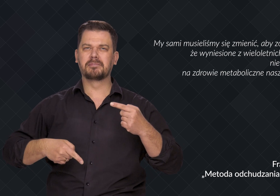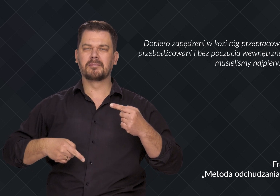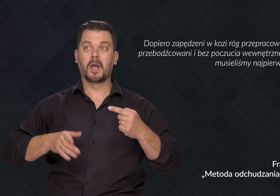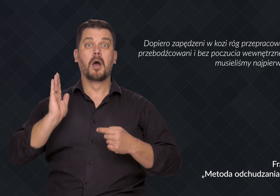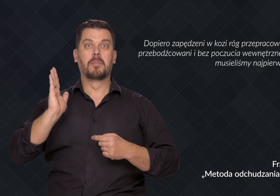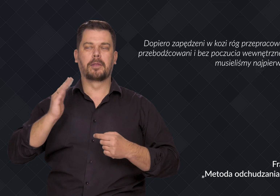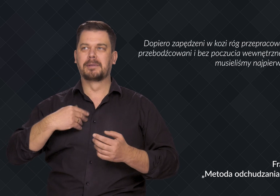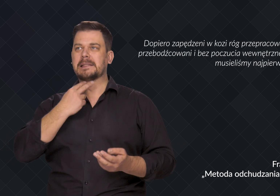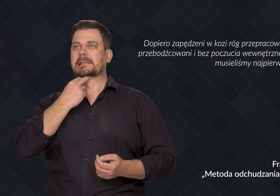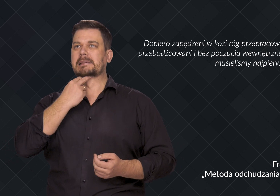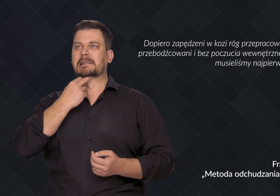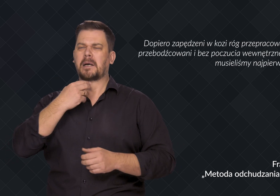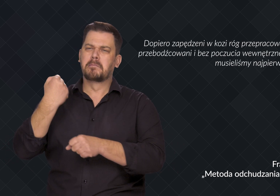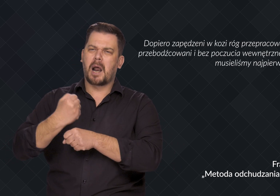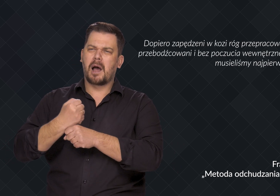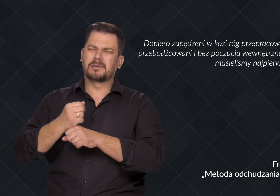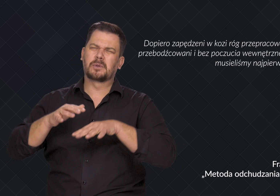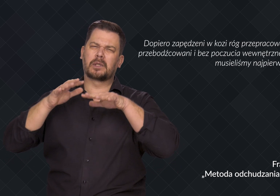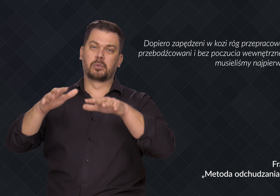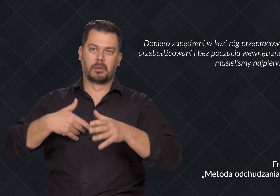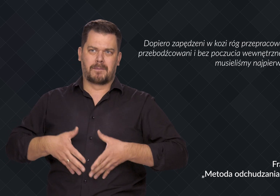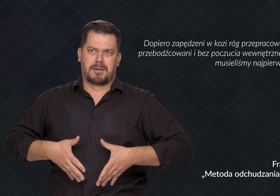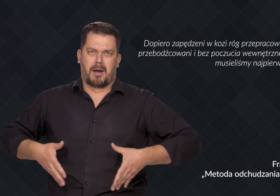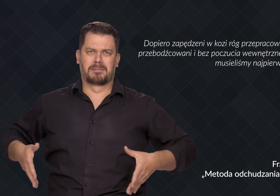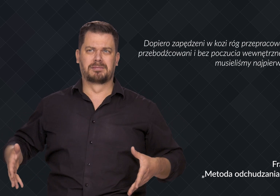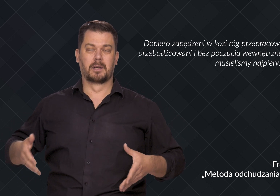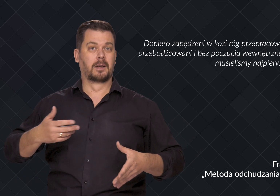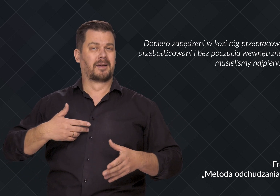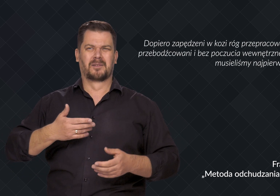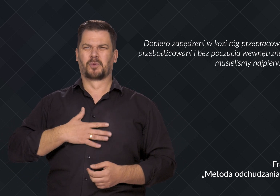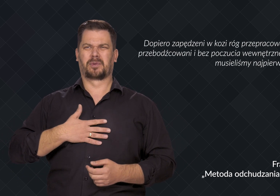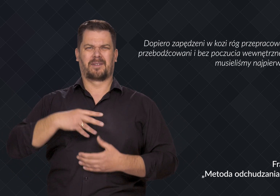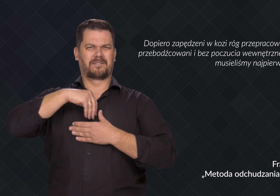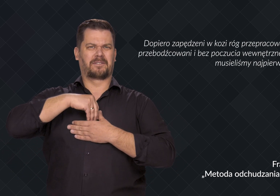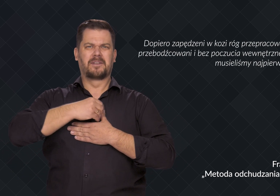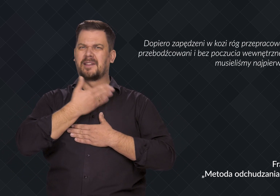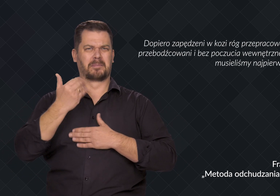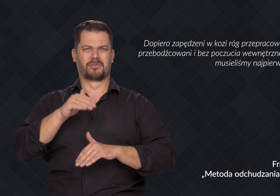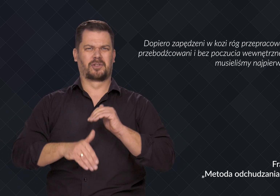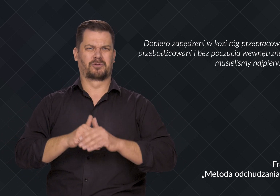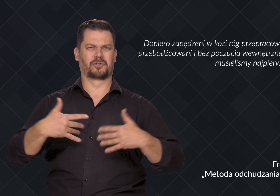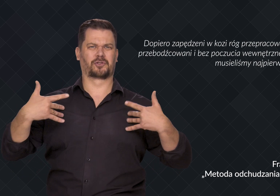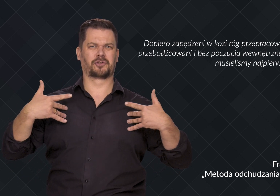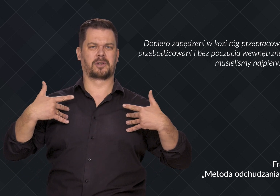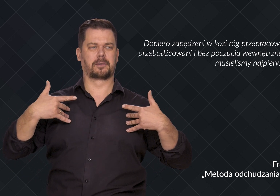Only when driven into a corner, overworked, overweight, overwhelmed, and without a sense of inner happiness —